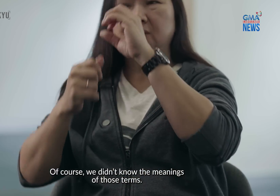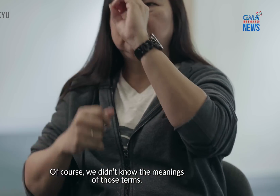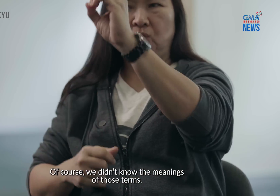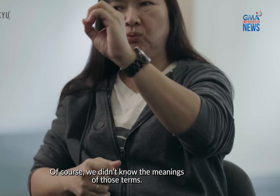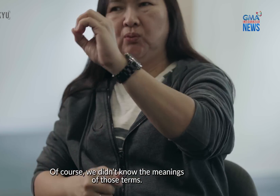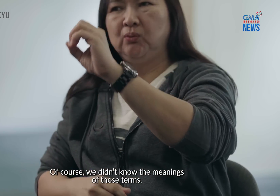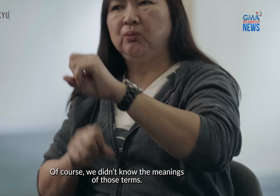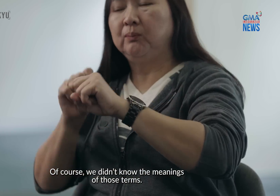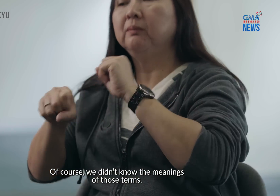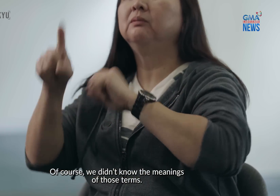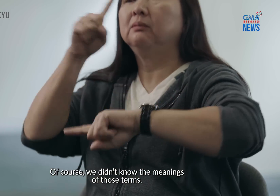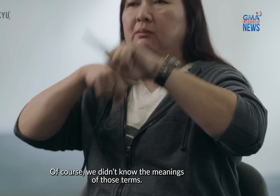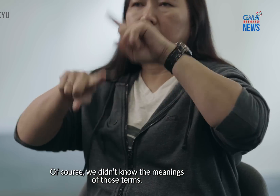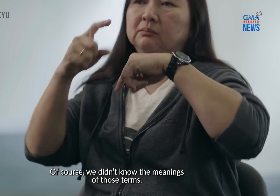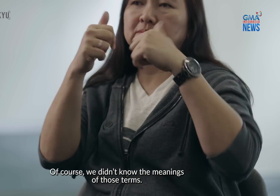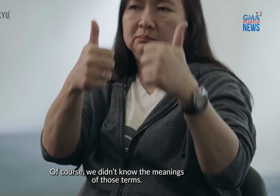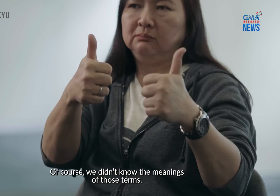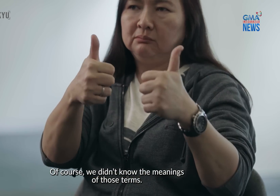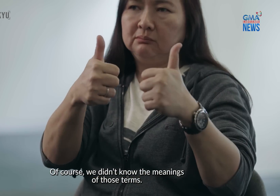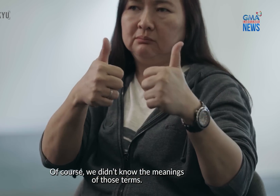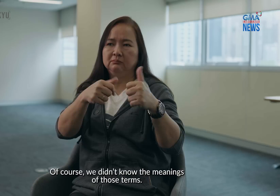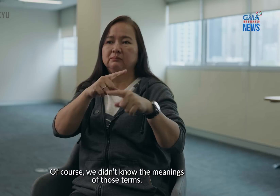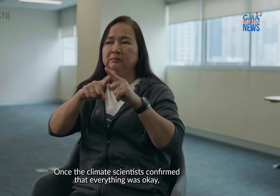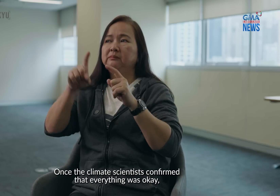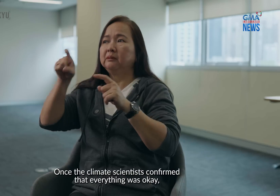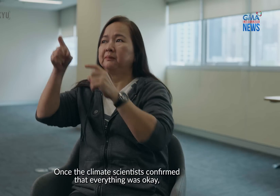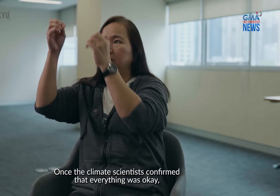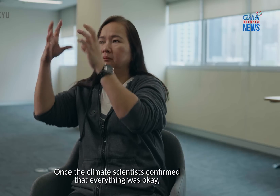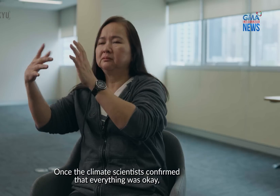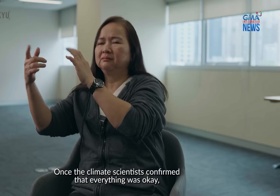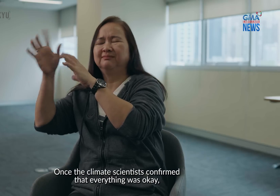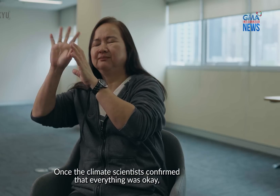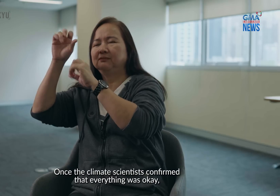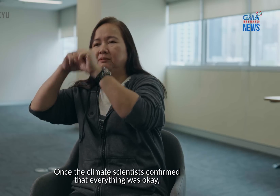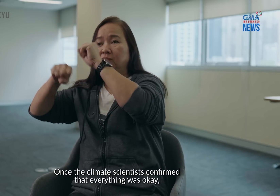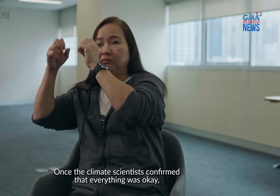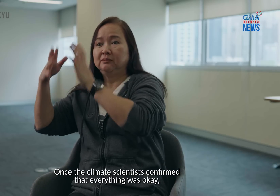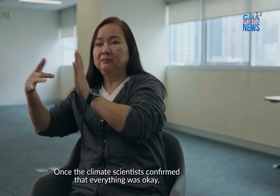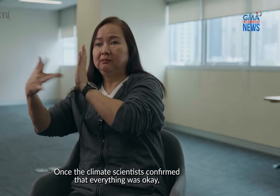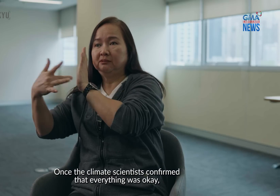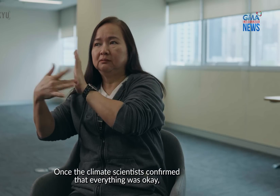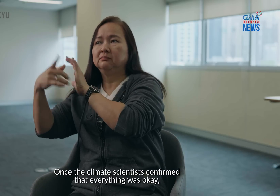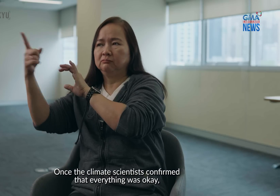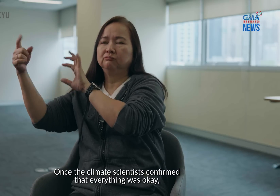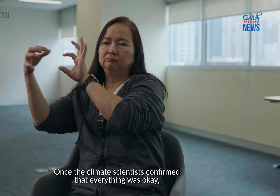We called in climate scientists to verify if the concepts we had were correct.